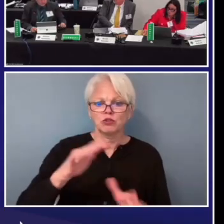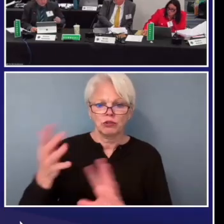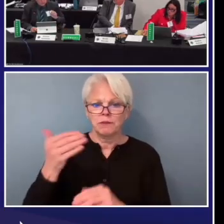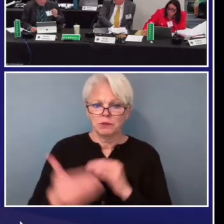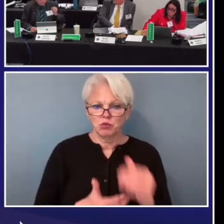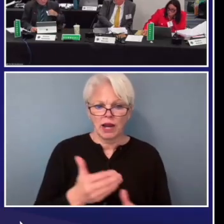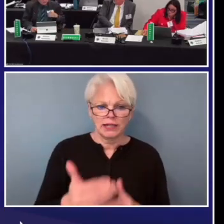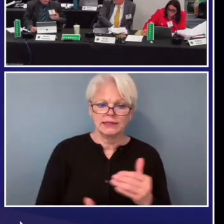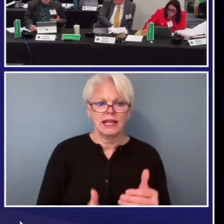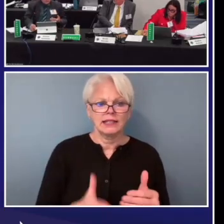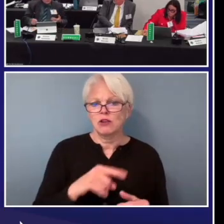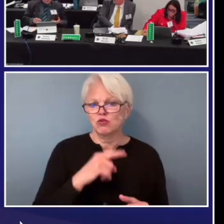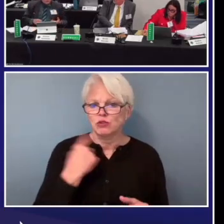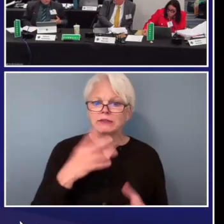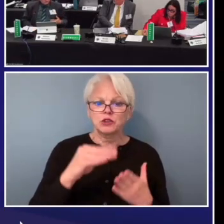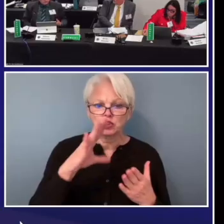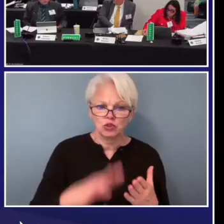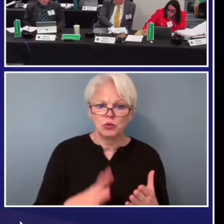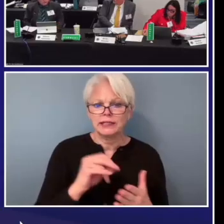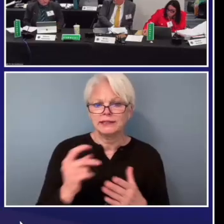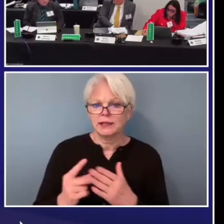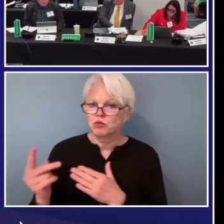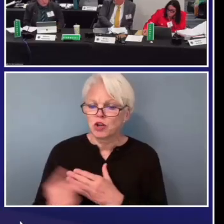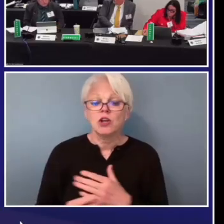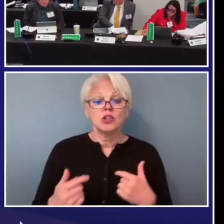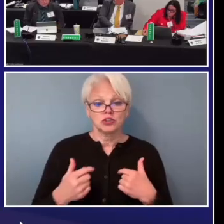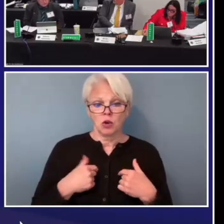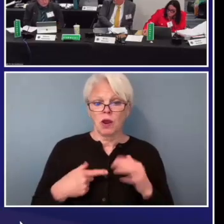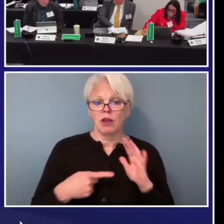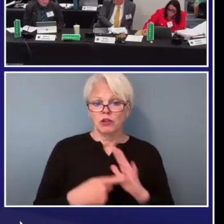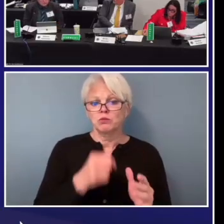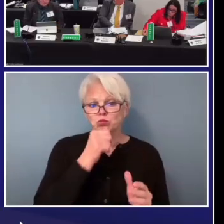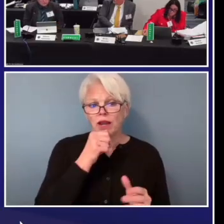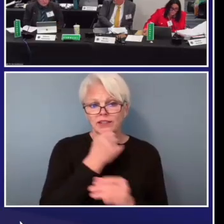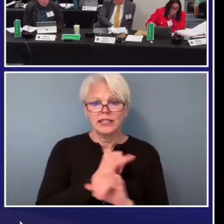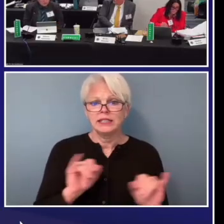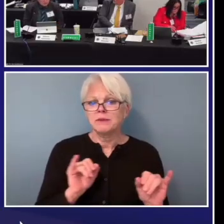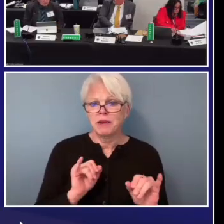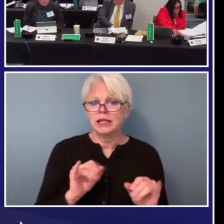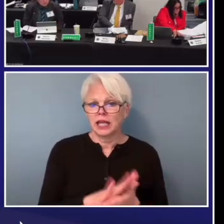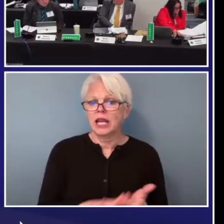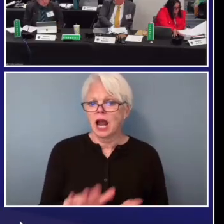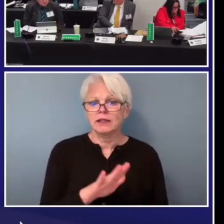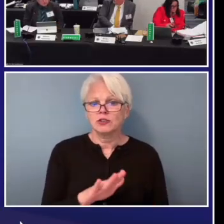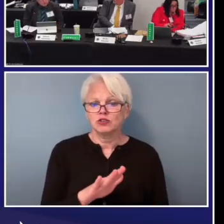So, as a representative of private independent colleges, Uh, this week, I was talking to a